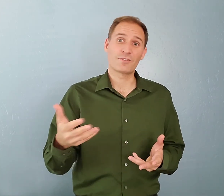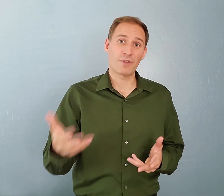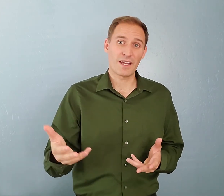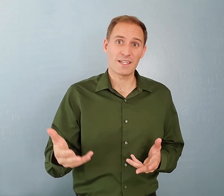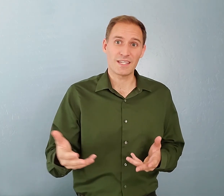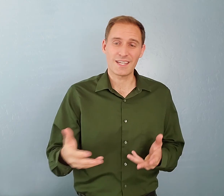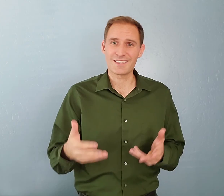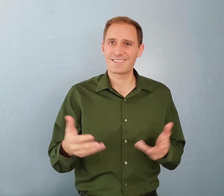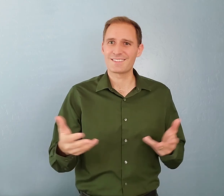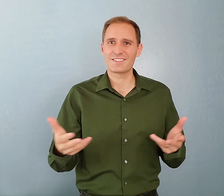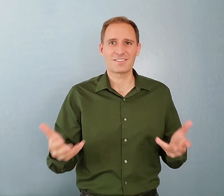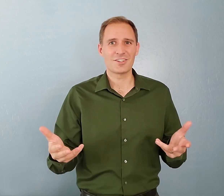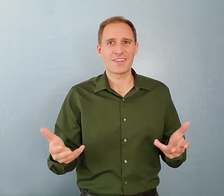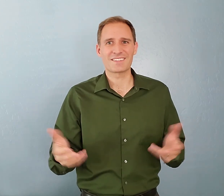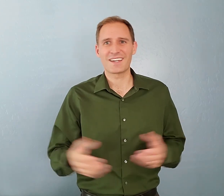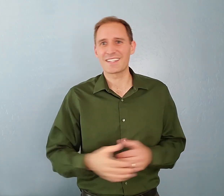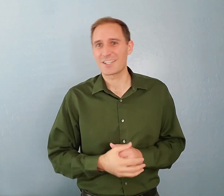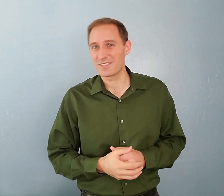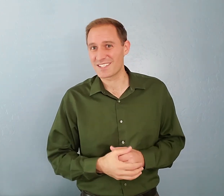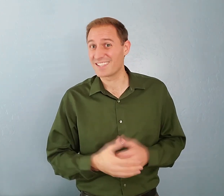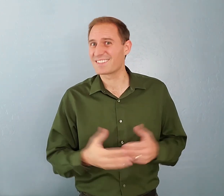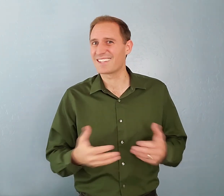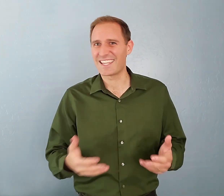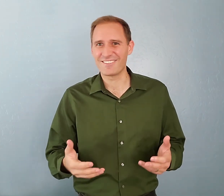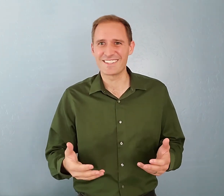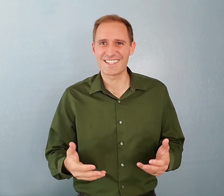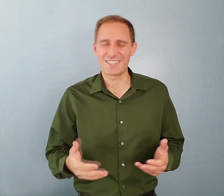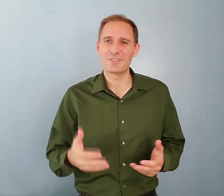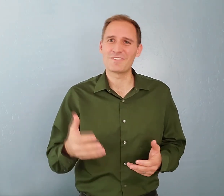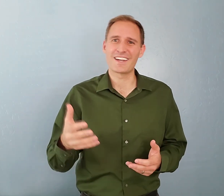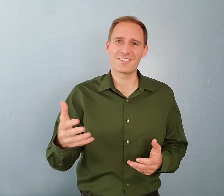variety and just know that sign language is a language and you will find those